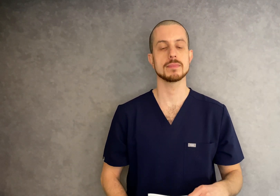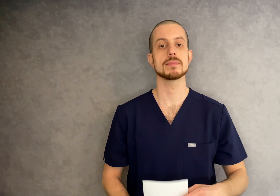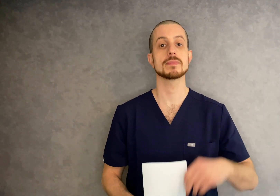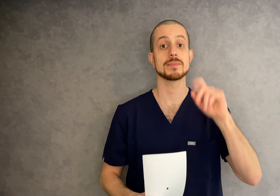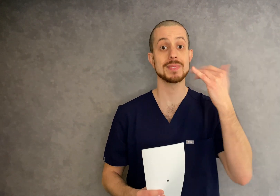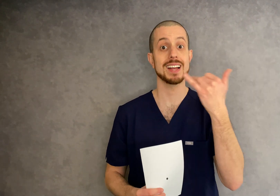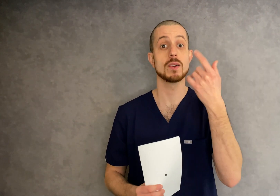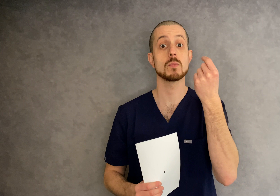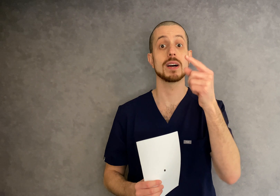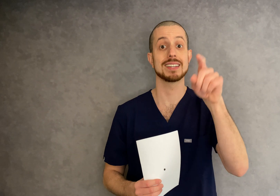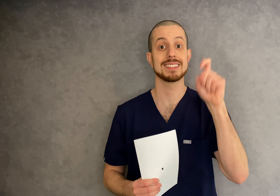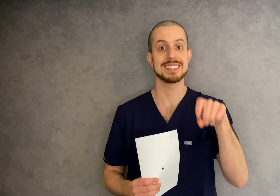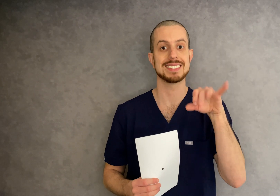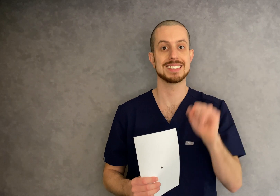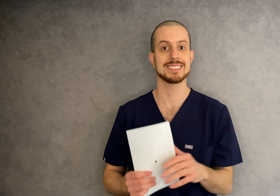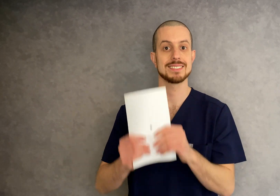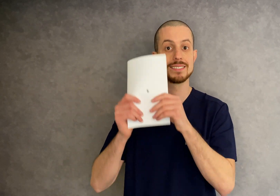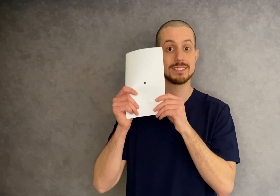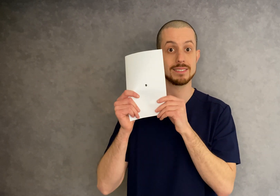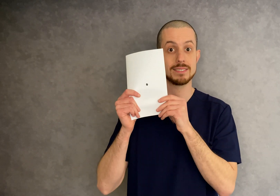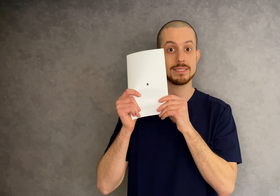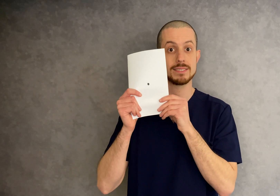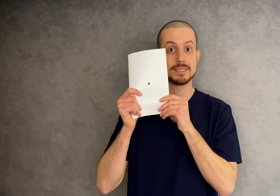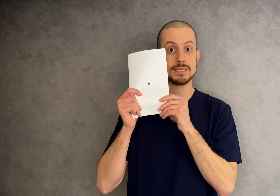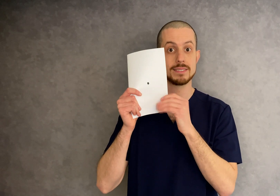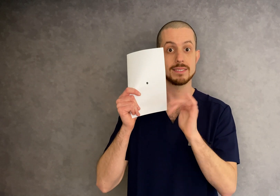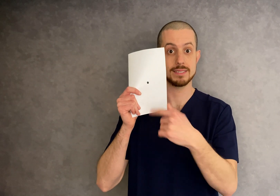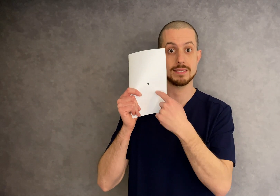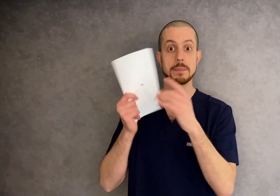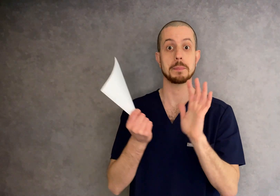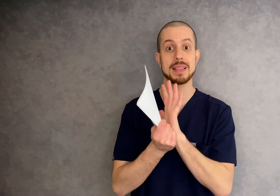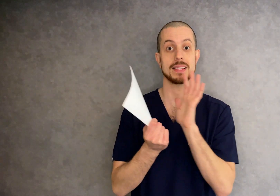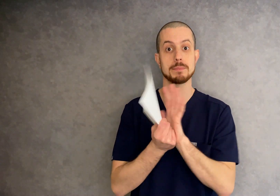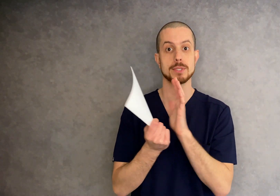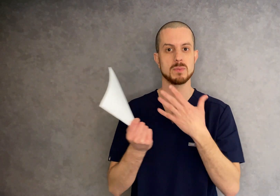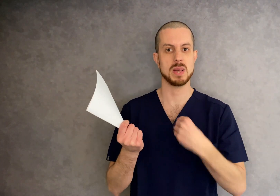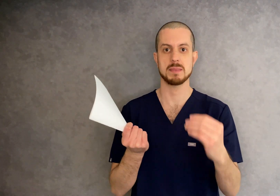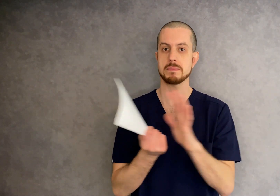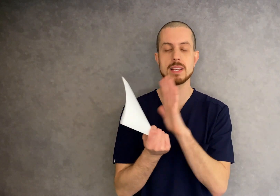Now, what you need is a piece of paper, just plain white paper.